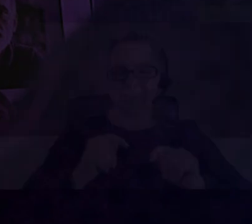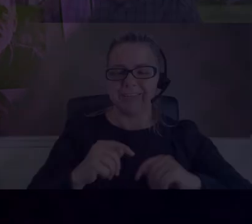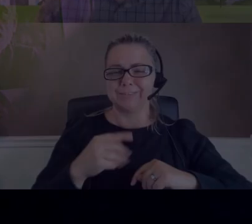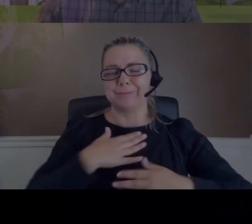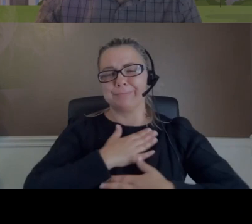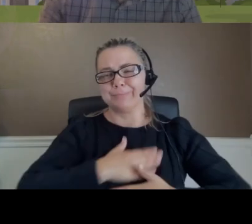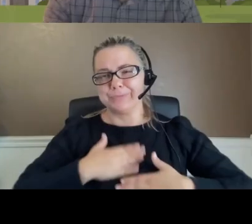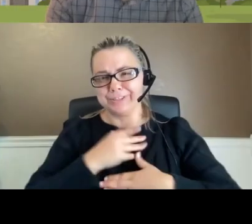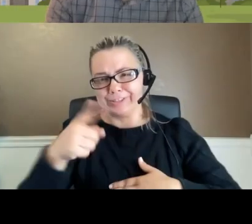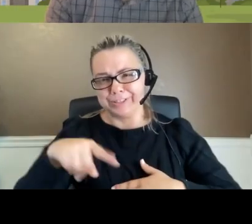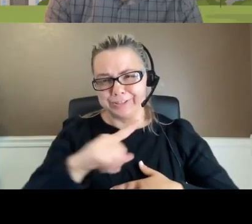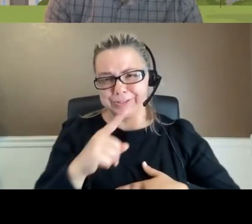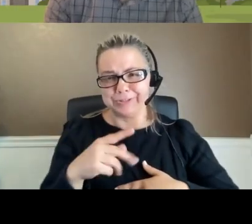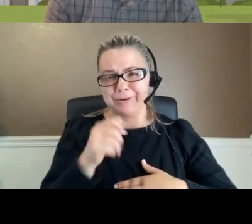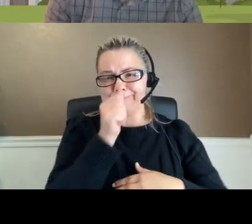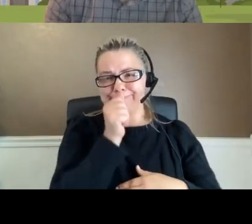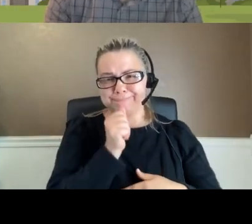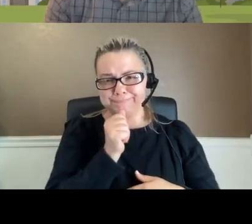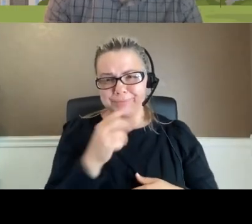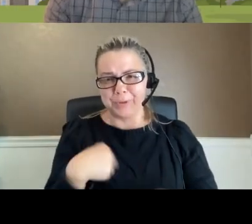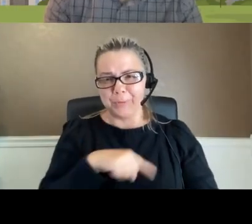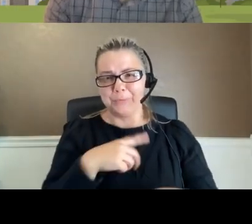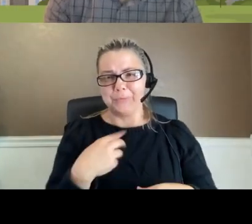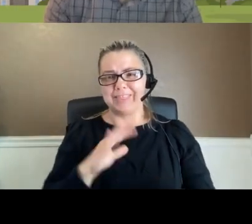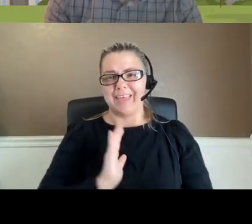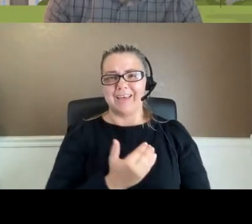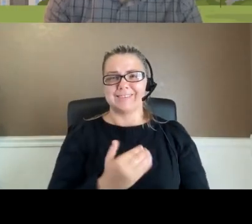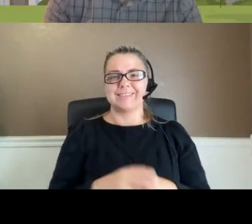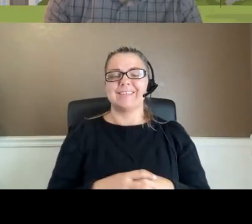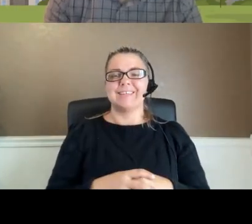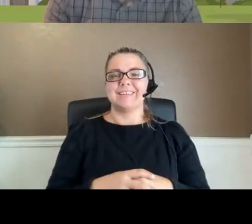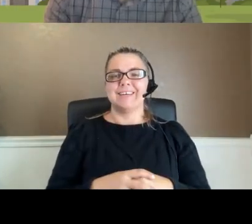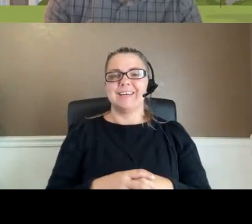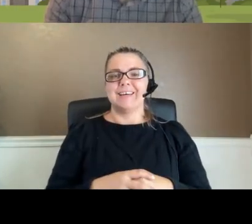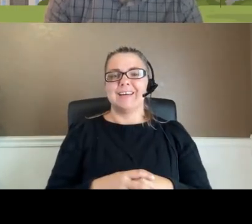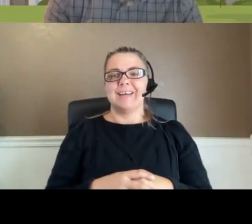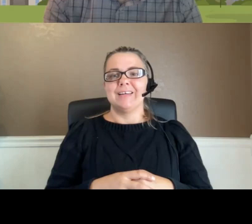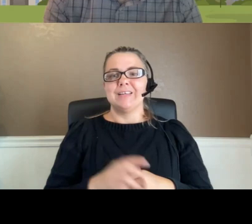[Jon]: As Jared mentioned, we're going to talk a little bit today about just kind of a quick start